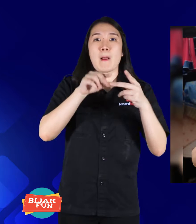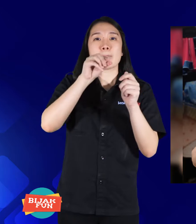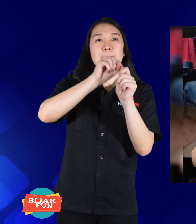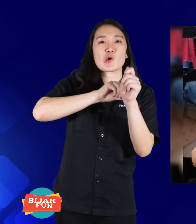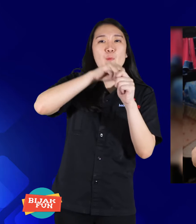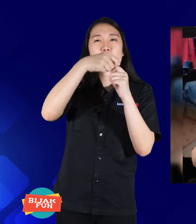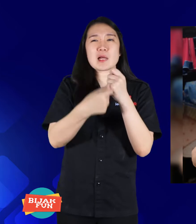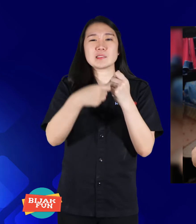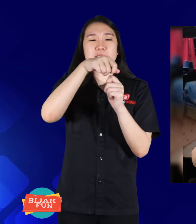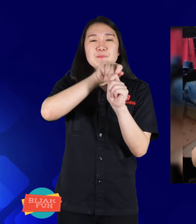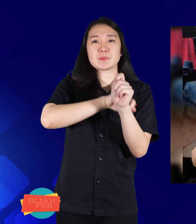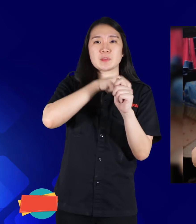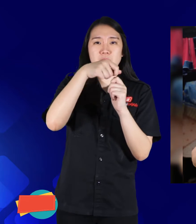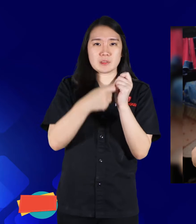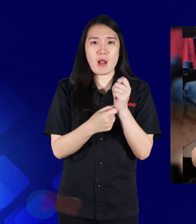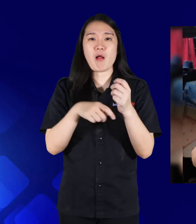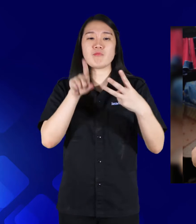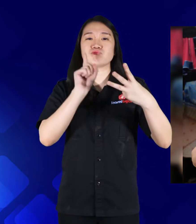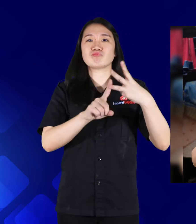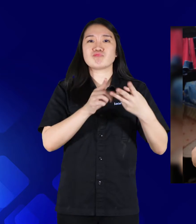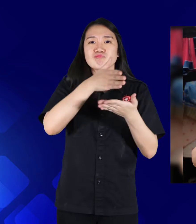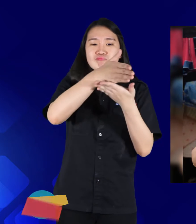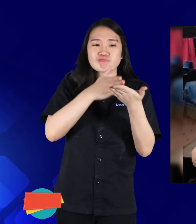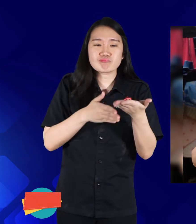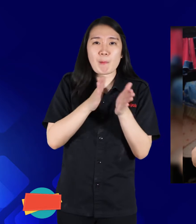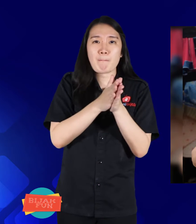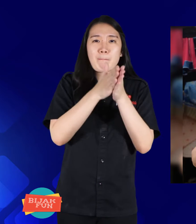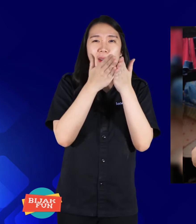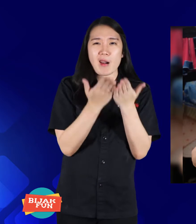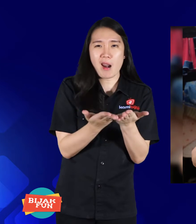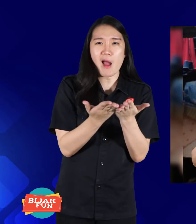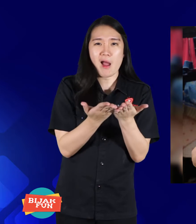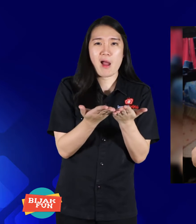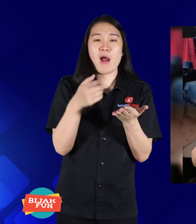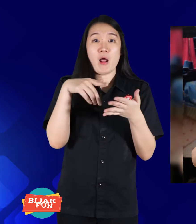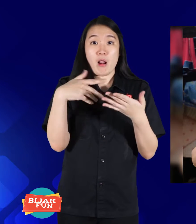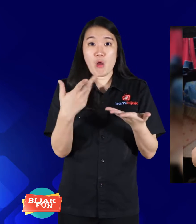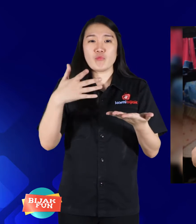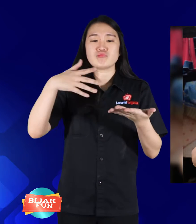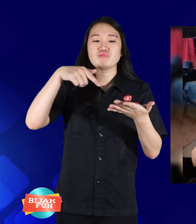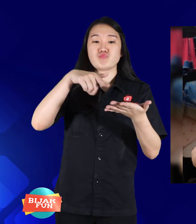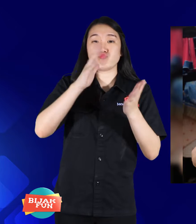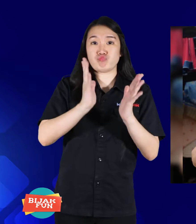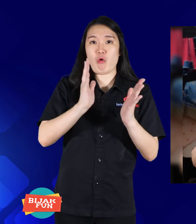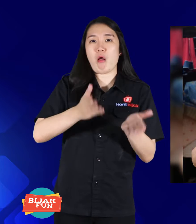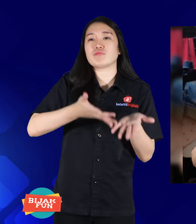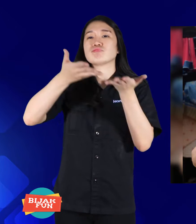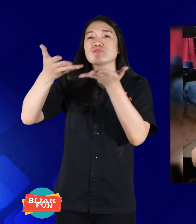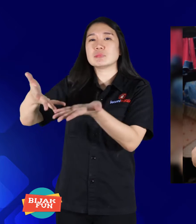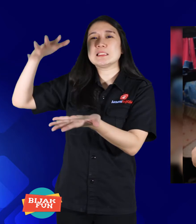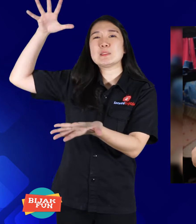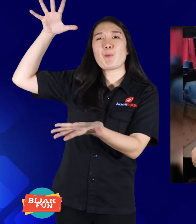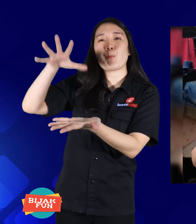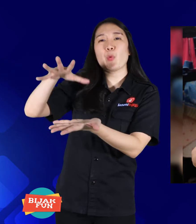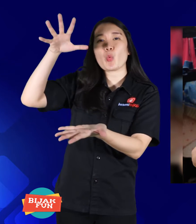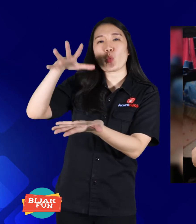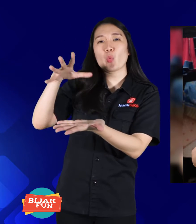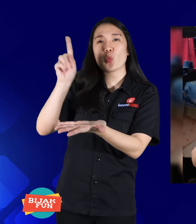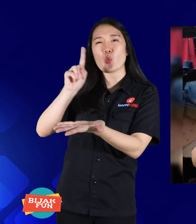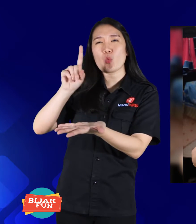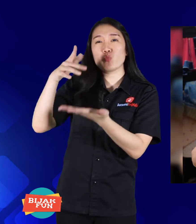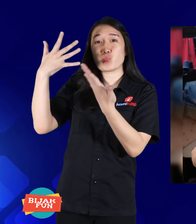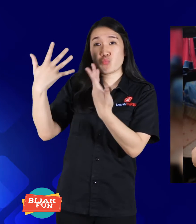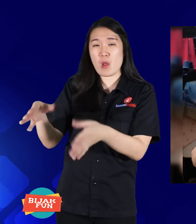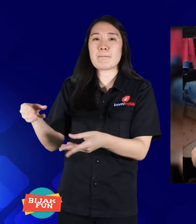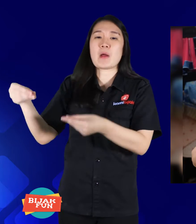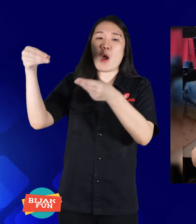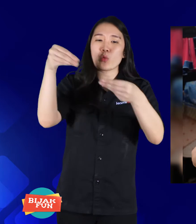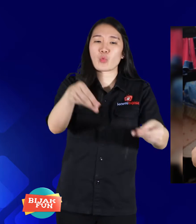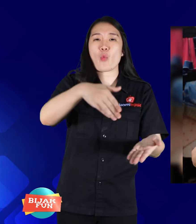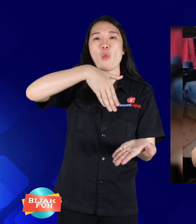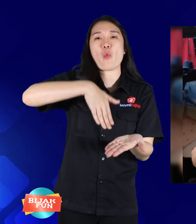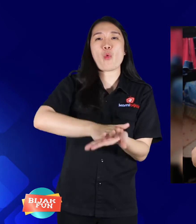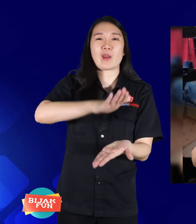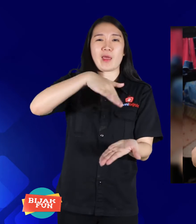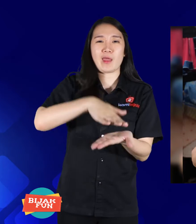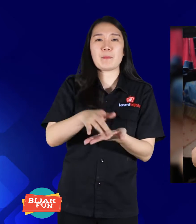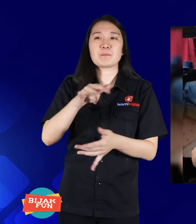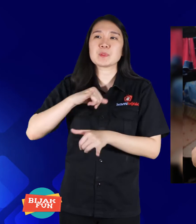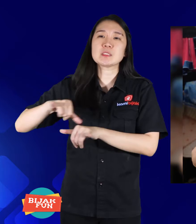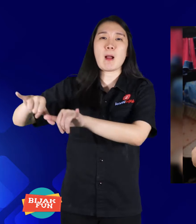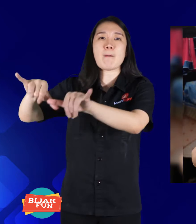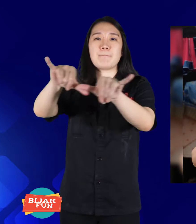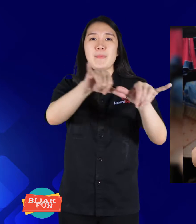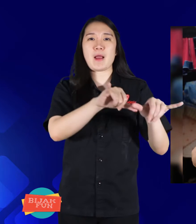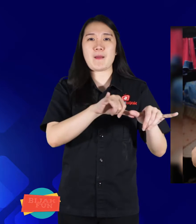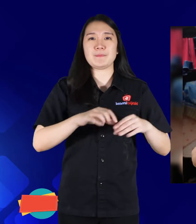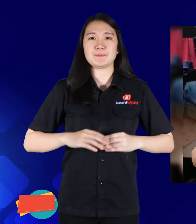peeling banana peel, splitting two and then dried in the sun and then fried together.